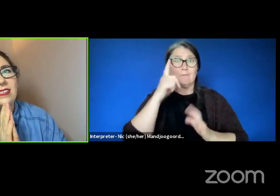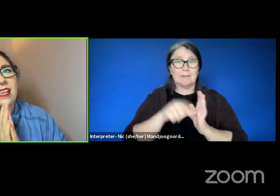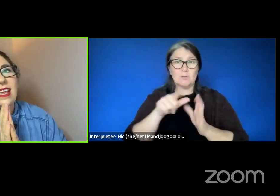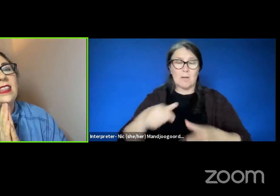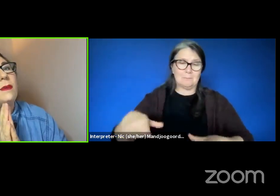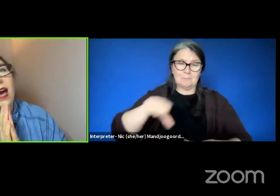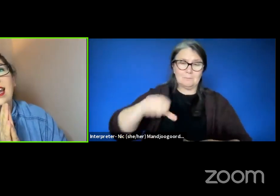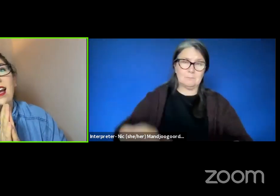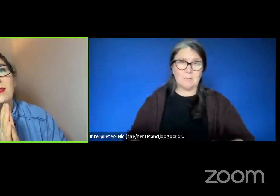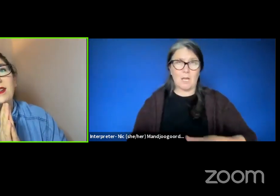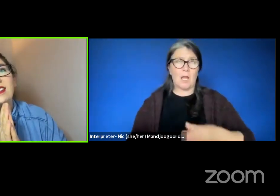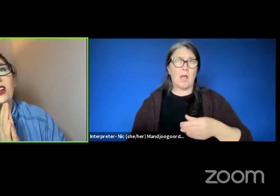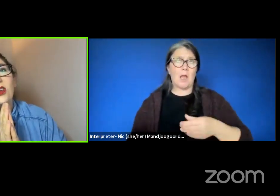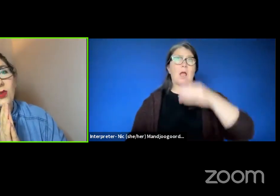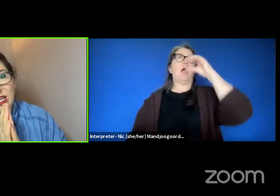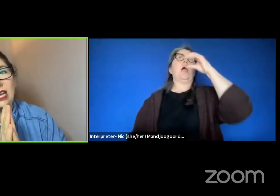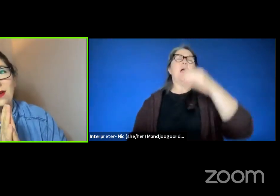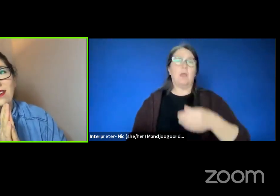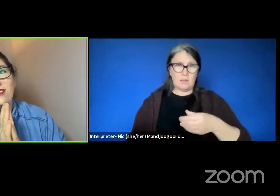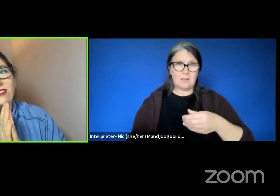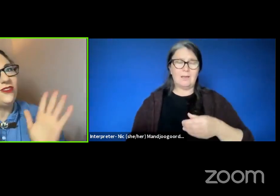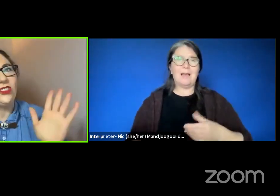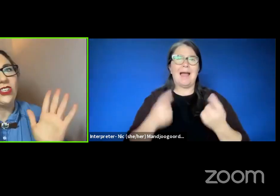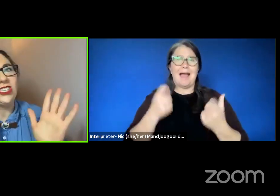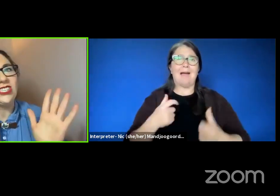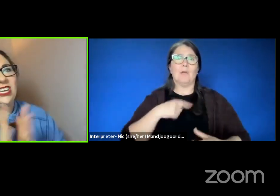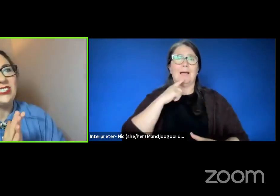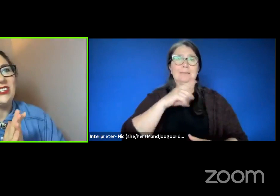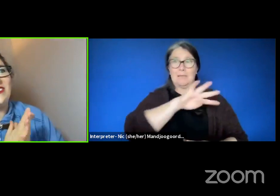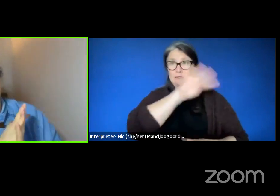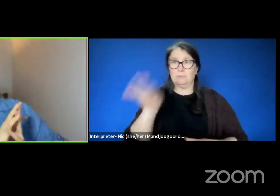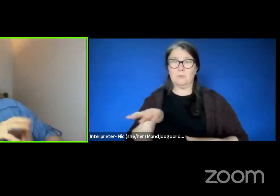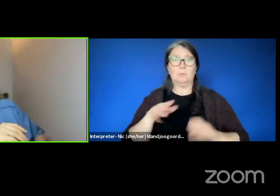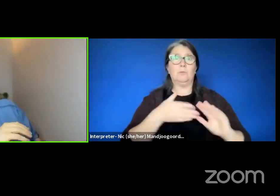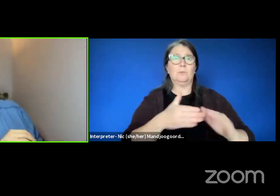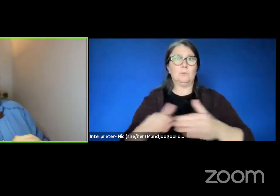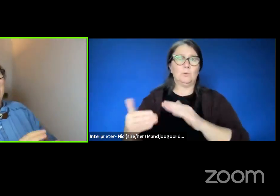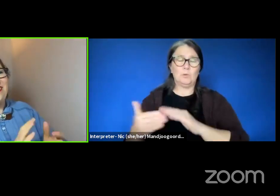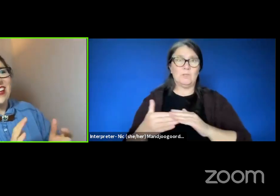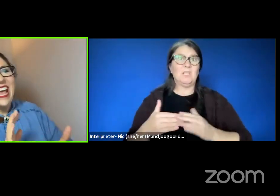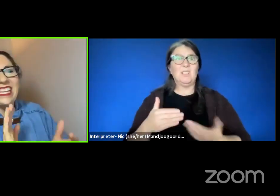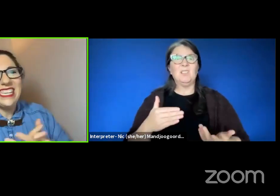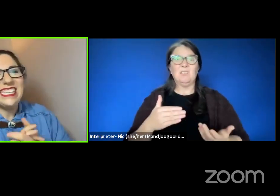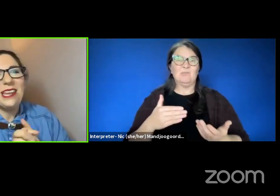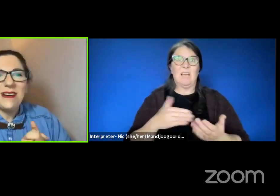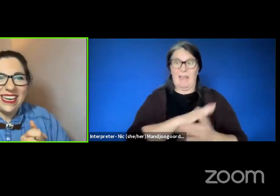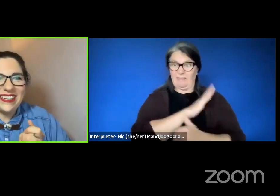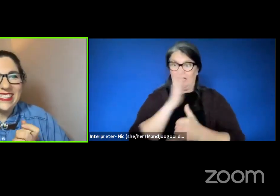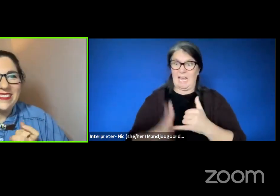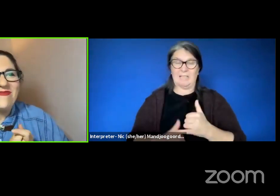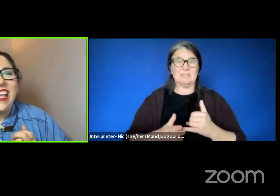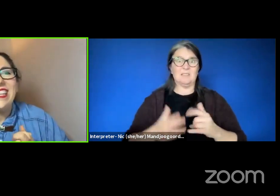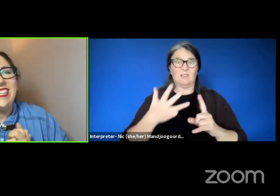ing rehearsal but if you all did a shot every time I said LGBT q a a shot every time I said LGBT q plus the party afterwards could really go off just really go off just a suggestion.